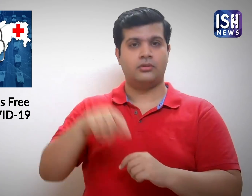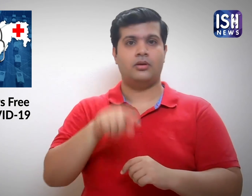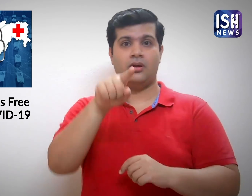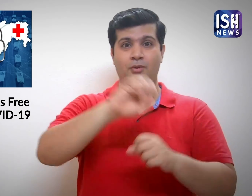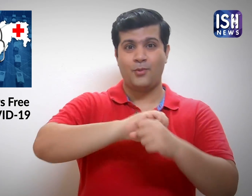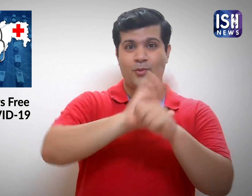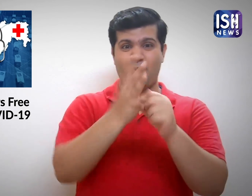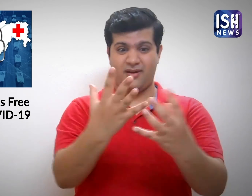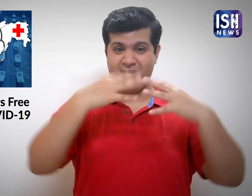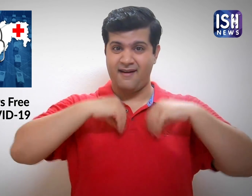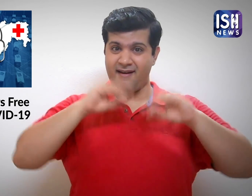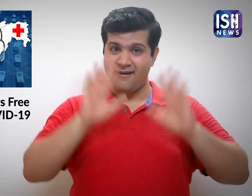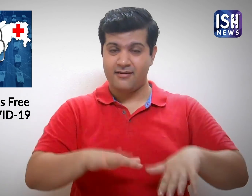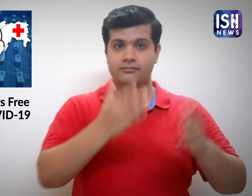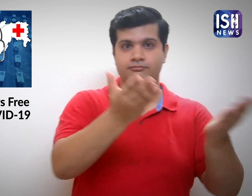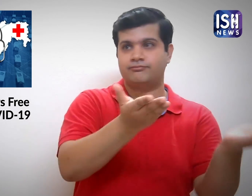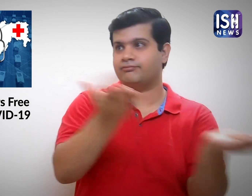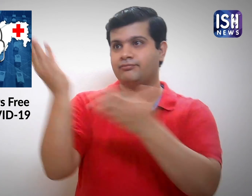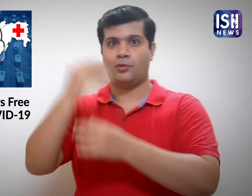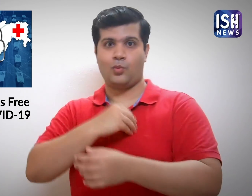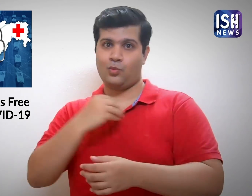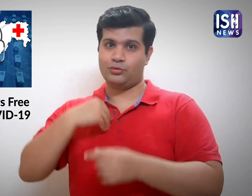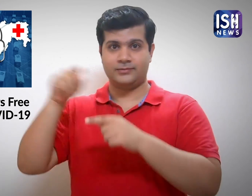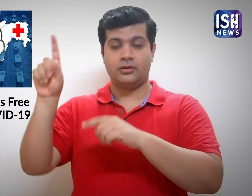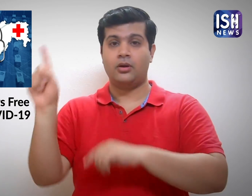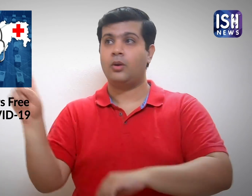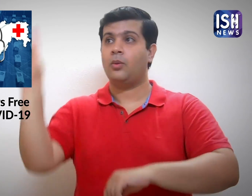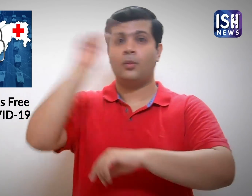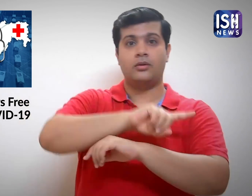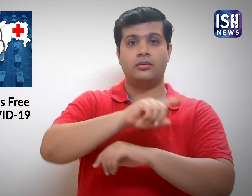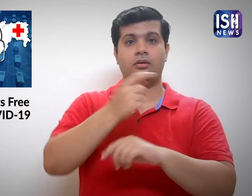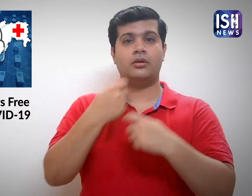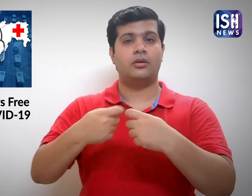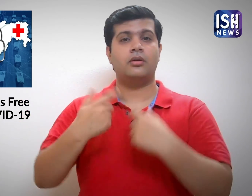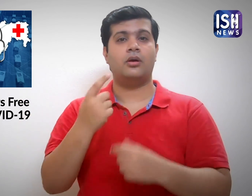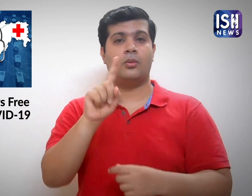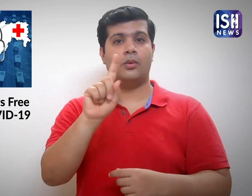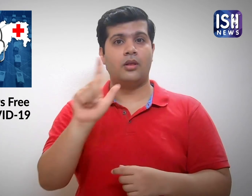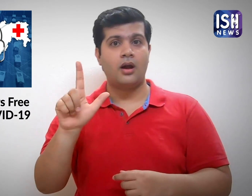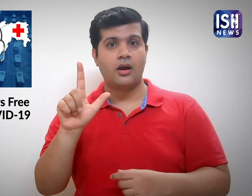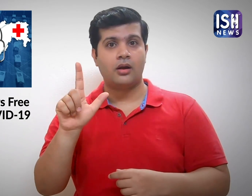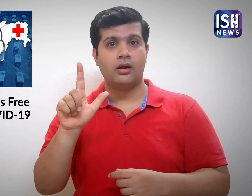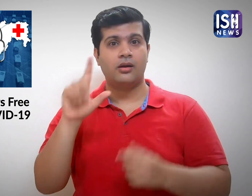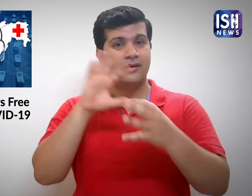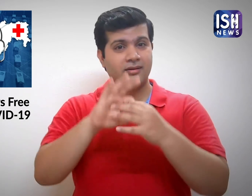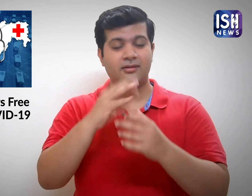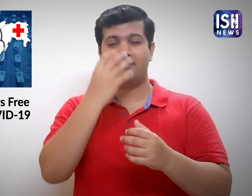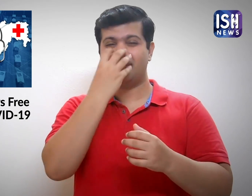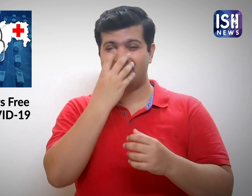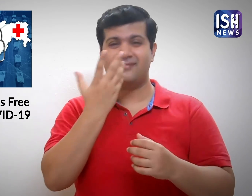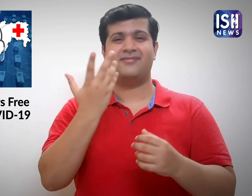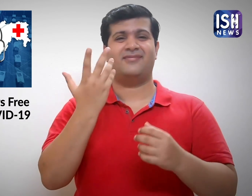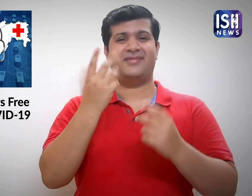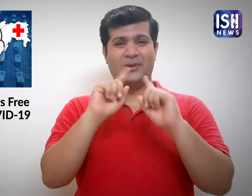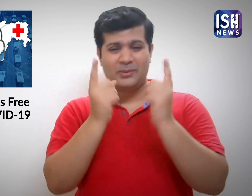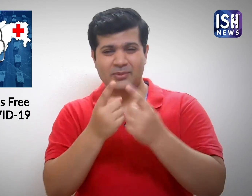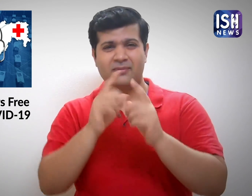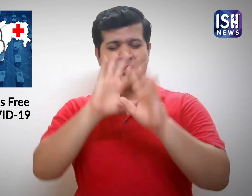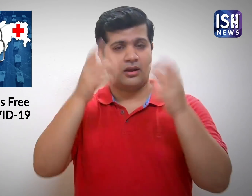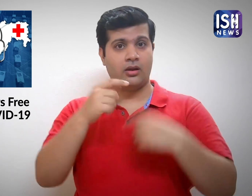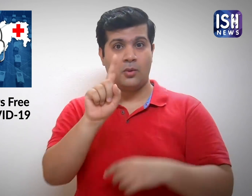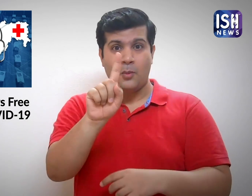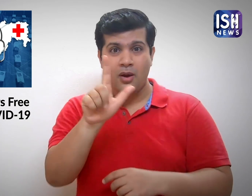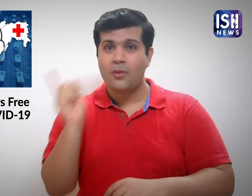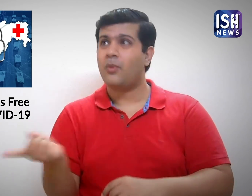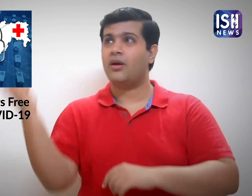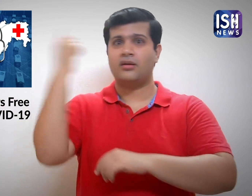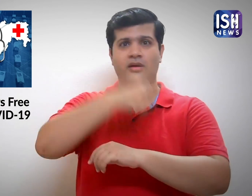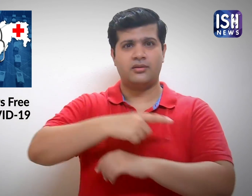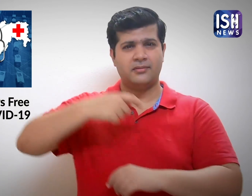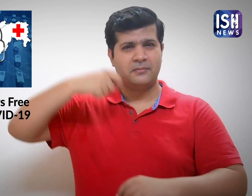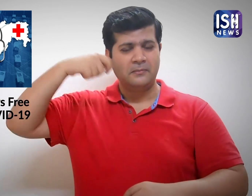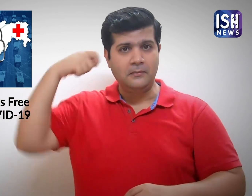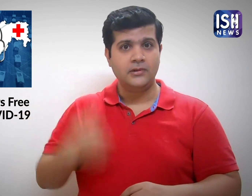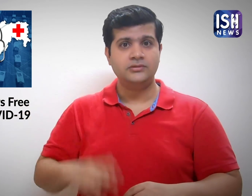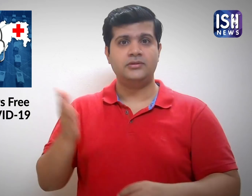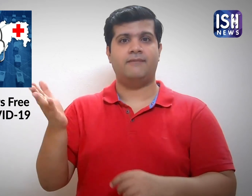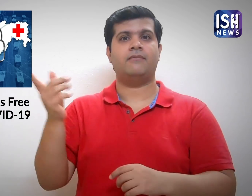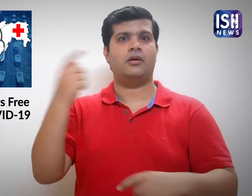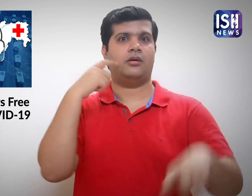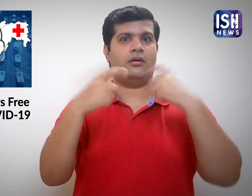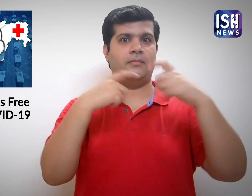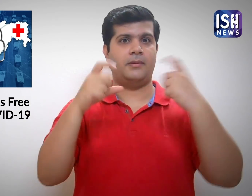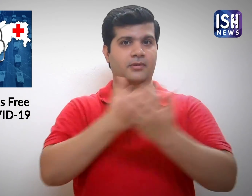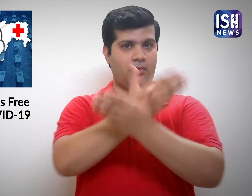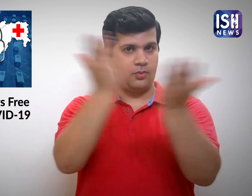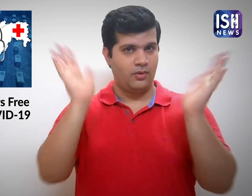were charging Rs 1 lakh/day for the treatment of COVID-19 patients.